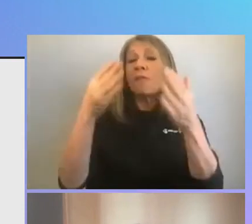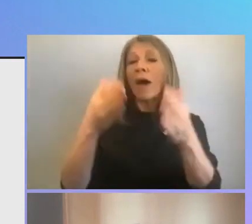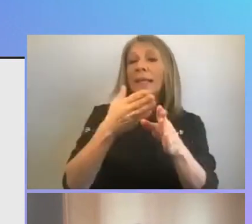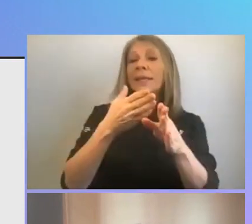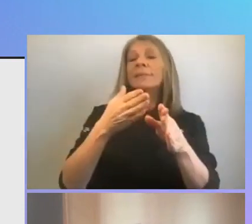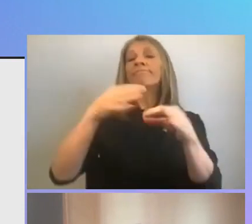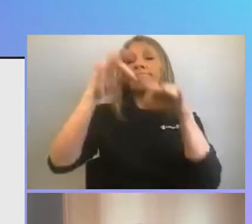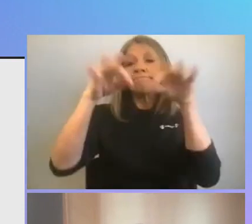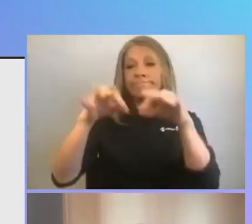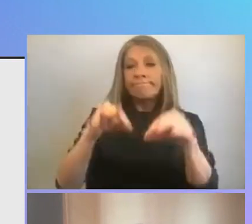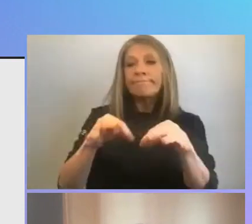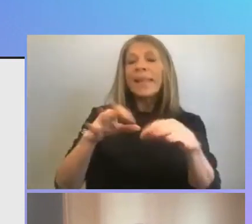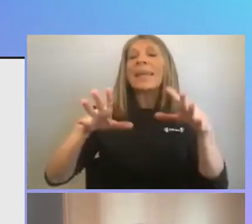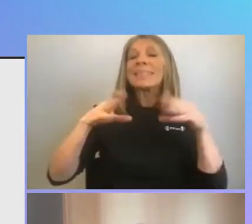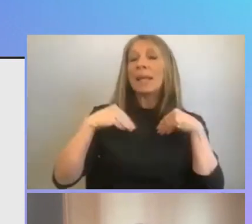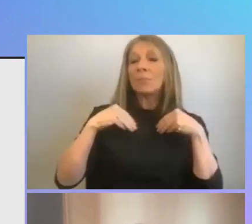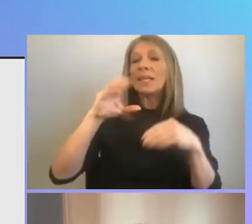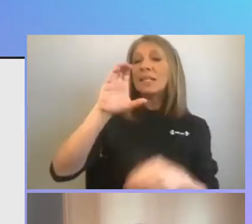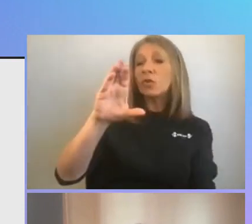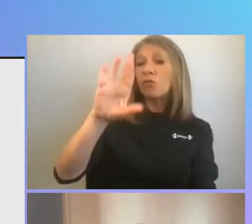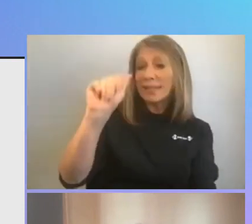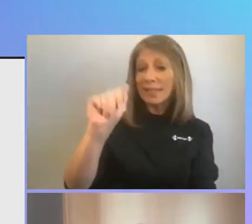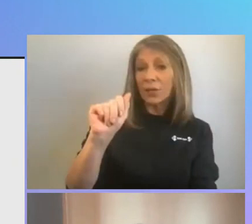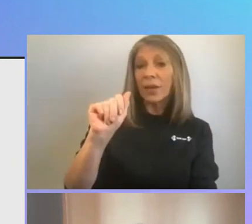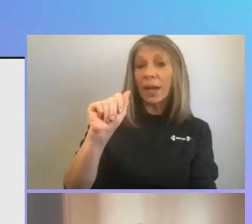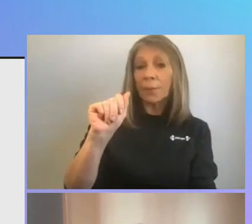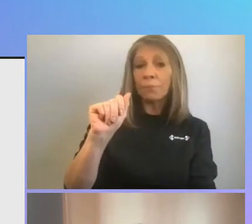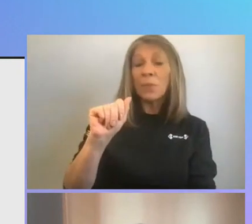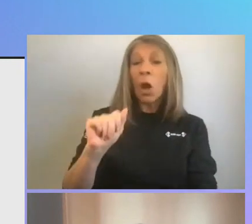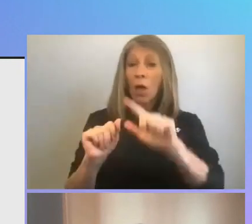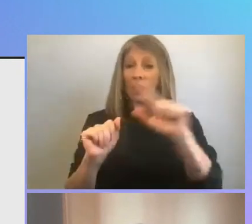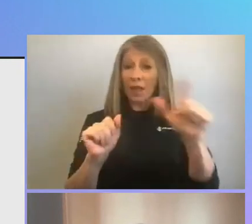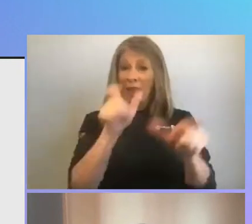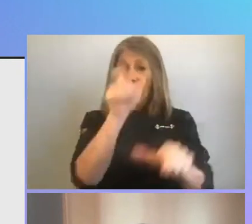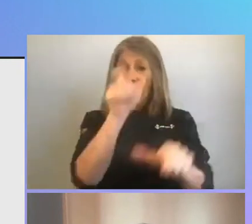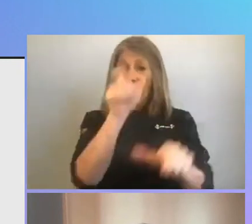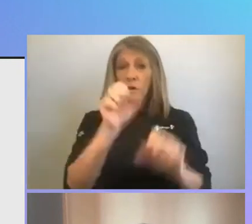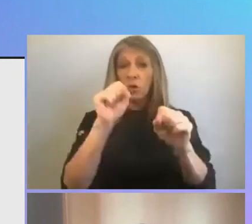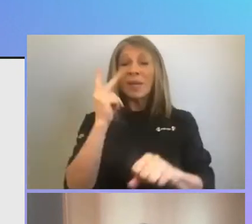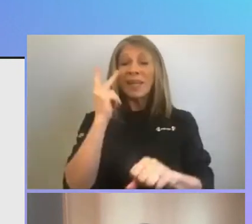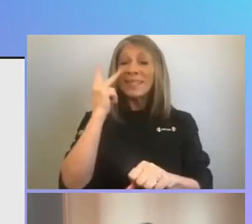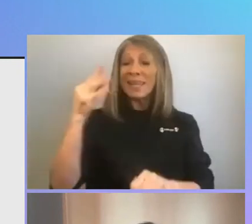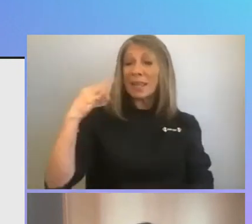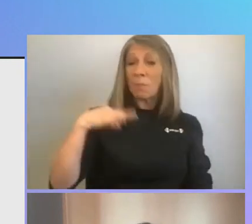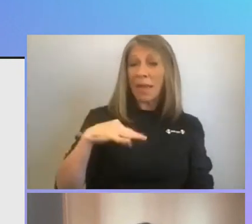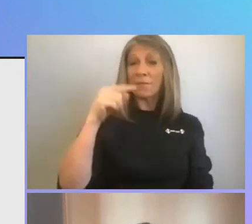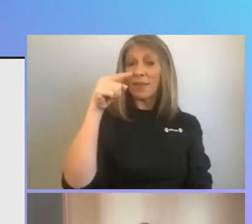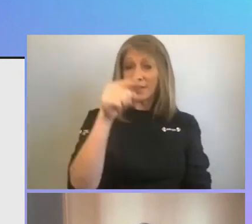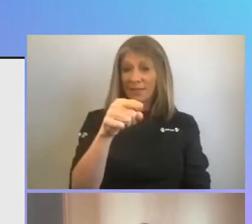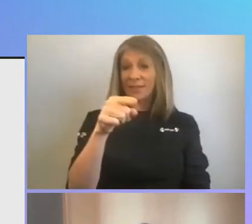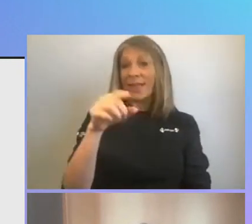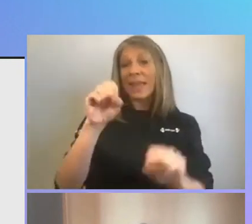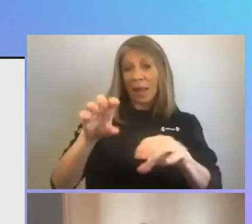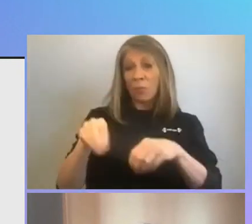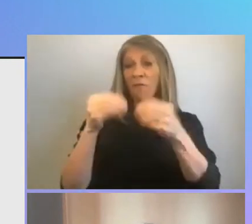acceptance criteria on the left of the slide, we can see the benefits. A library like this can provide. It saves time. So